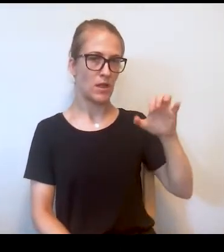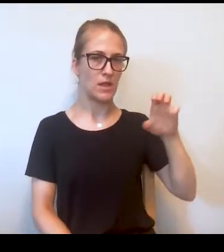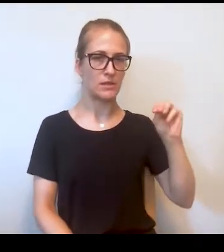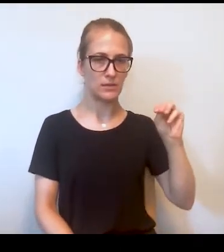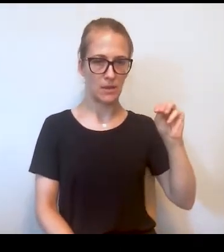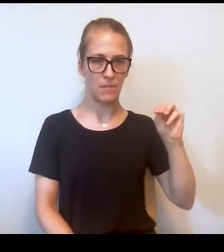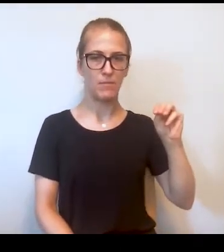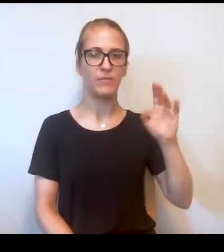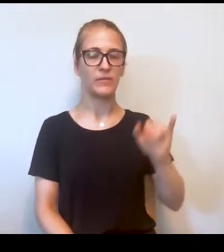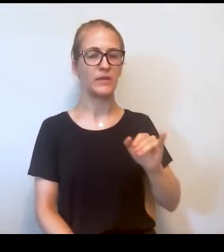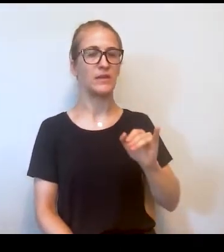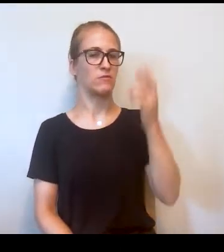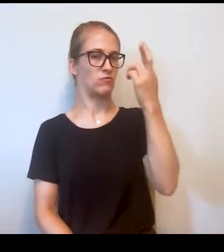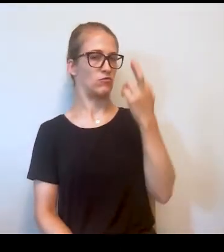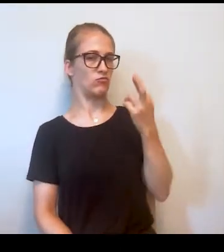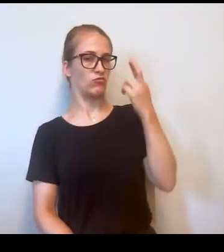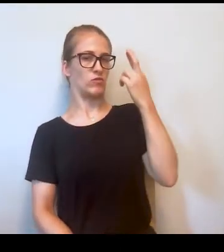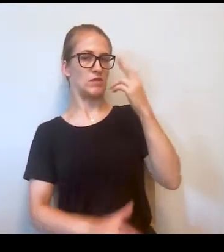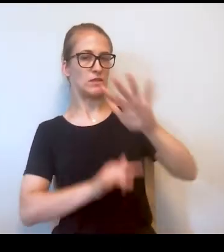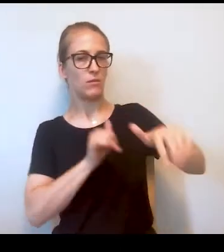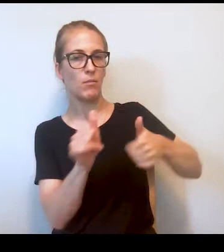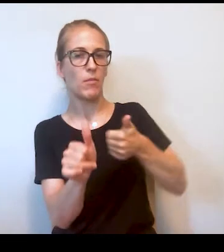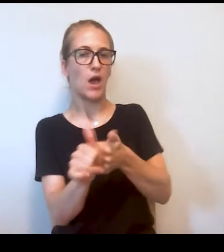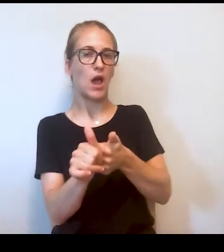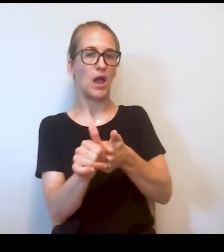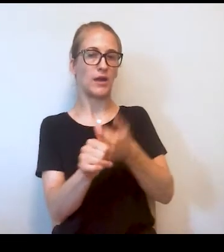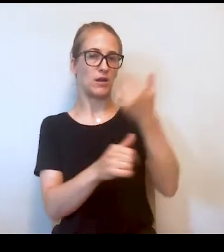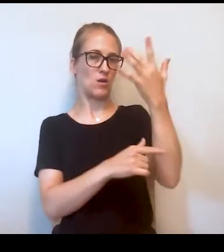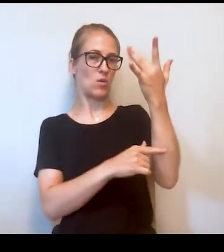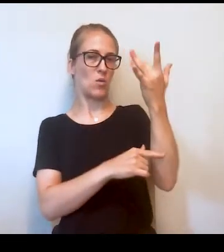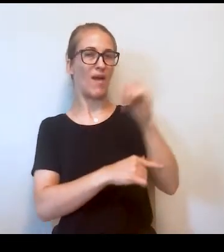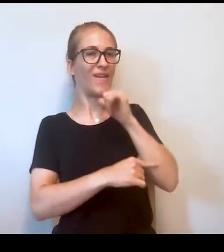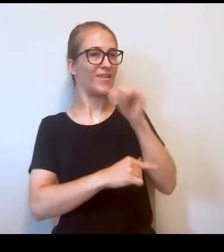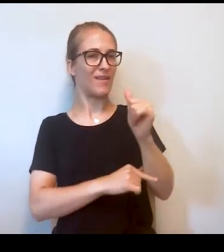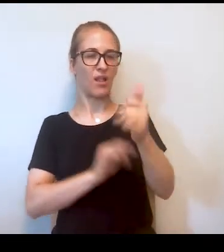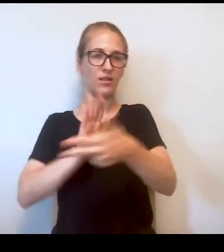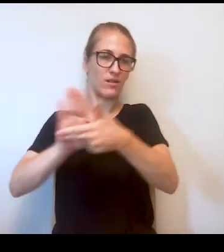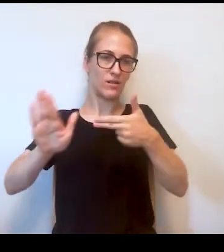those are the reasons behind why this is not considered a disability,